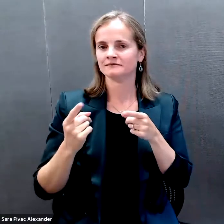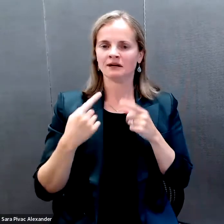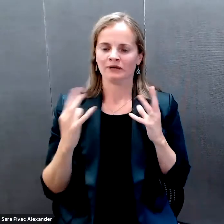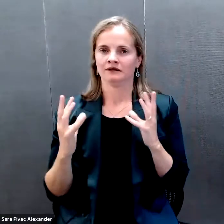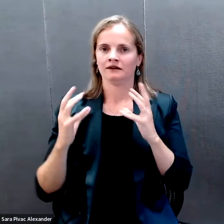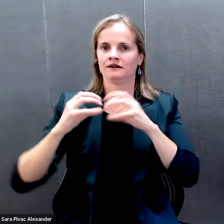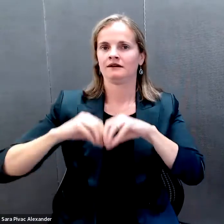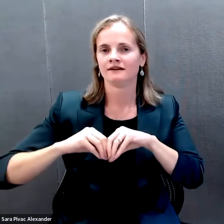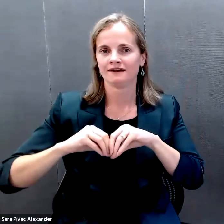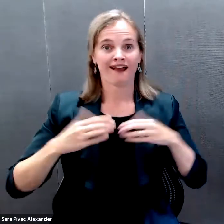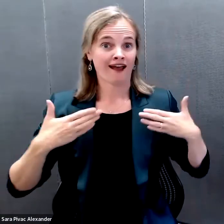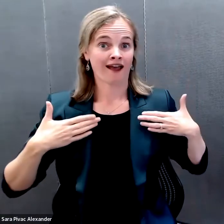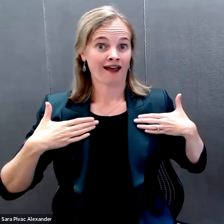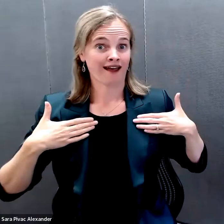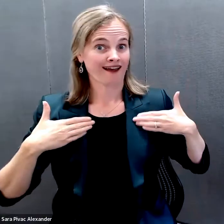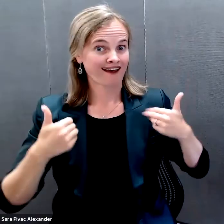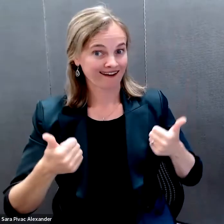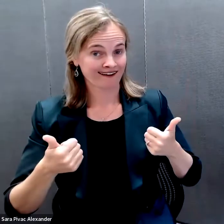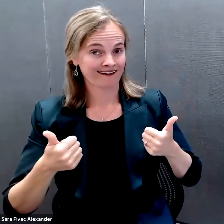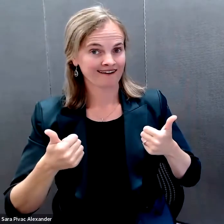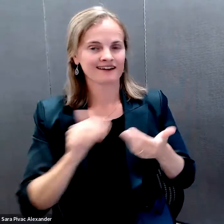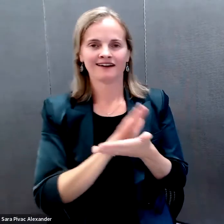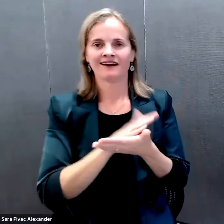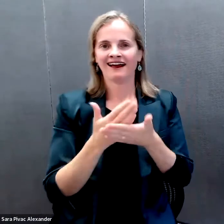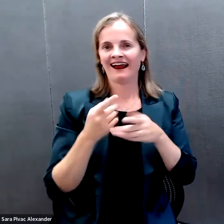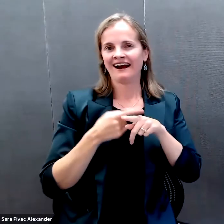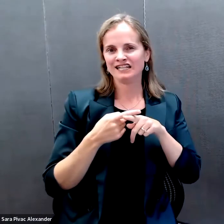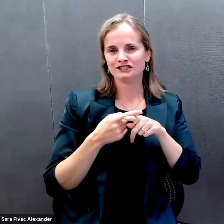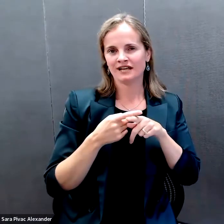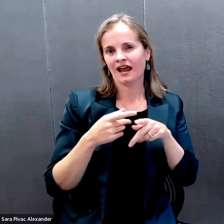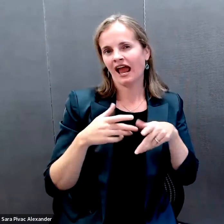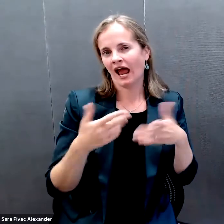sign language isn't the same structure as English often will have combined meanings in one sign